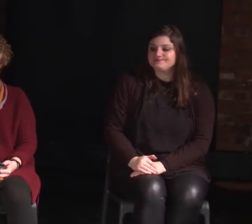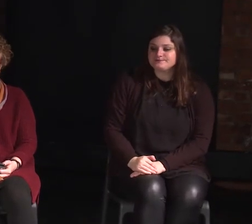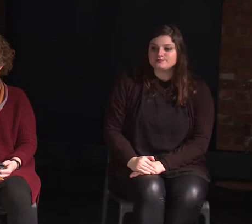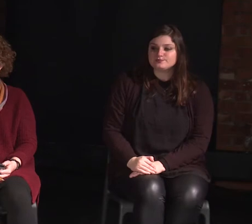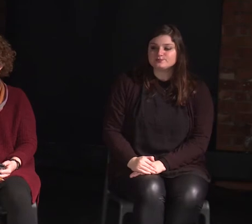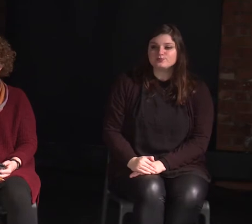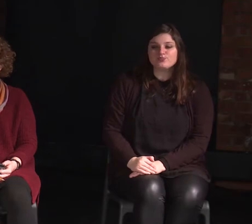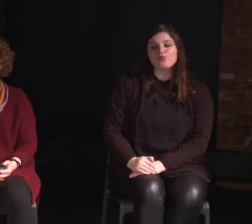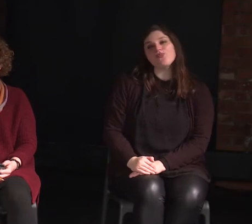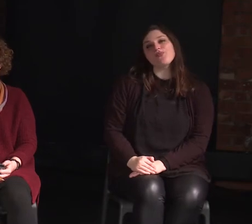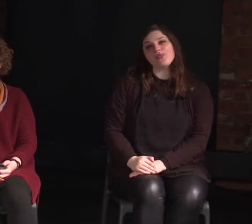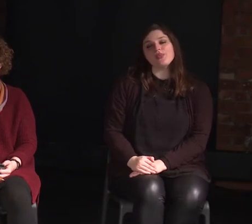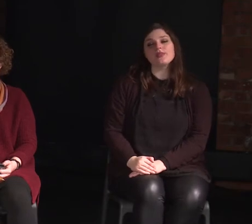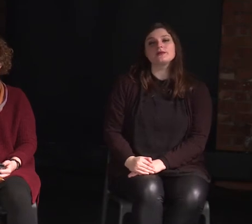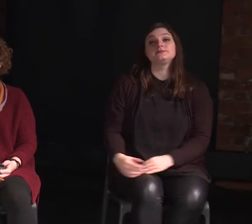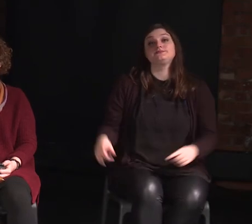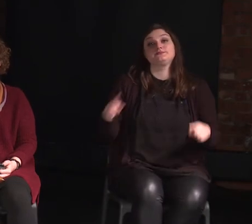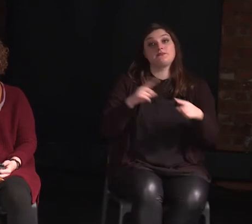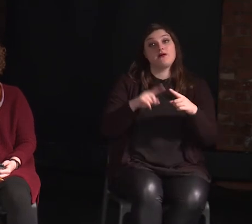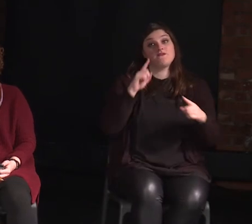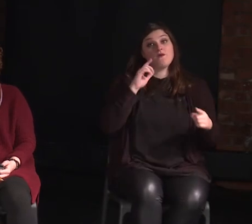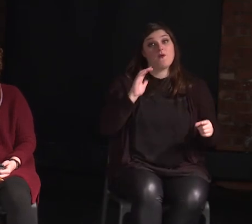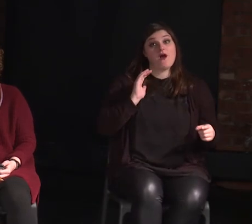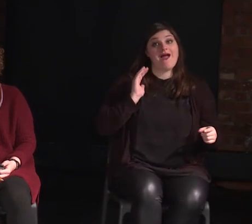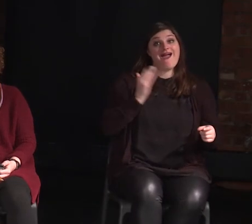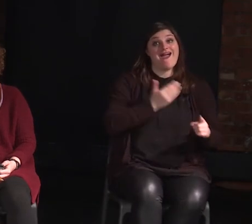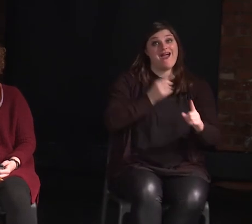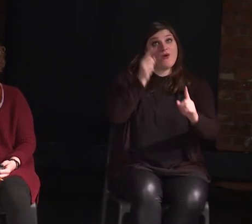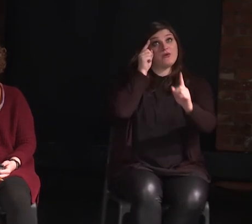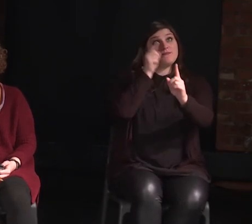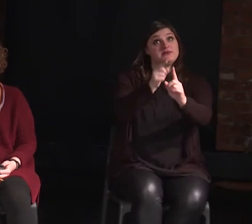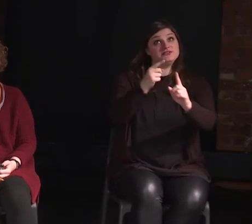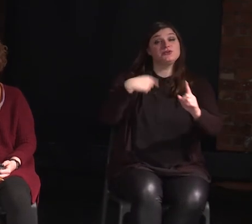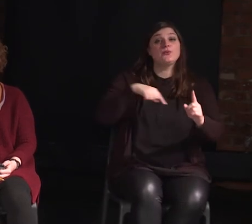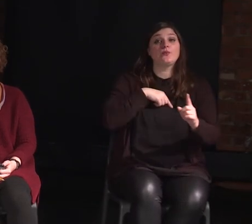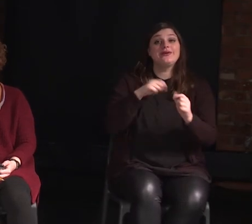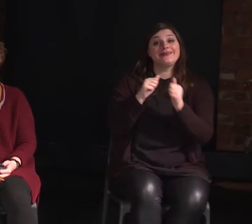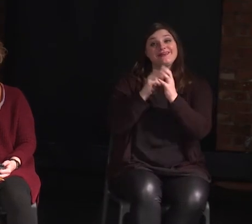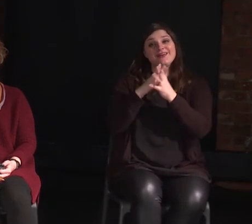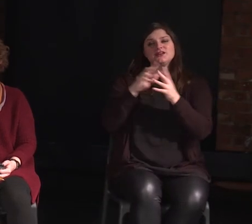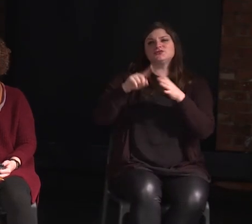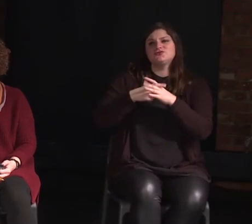Our mission which was articulated for the first time in 2014 in the maturity of the